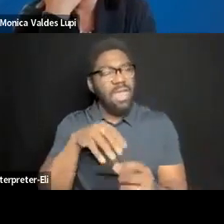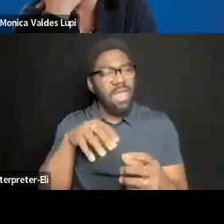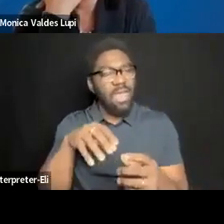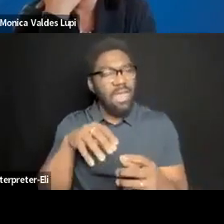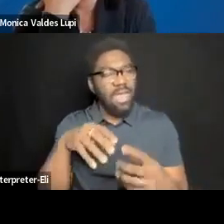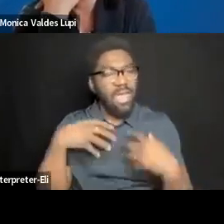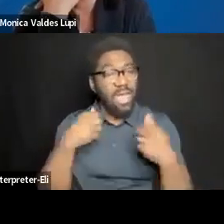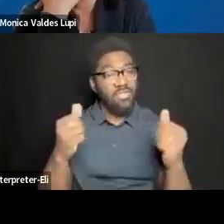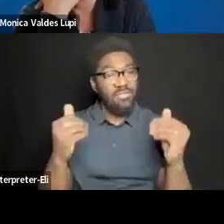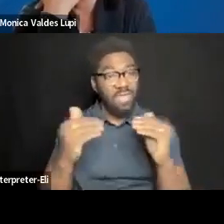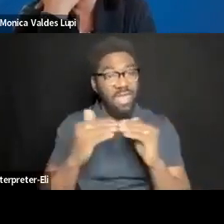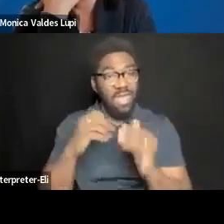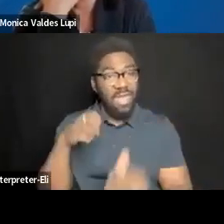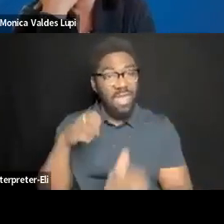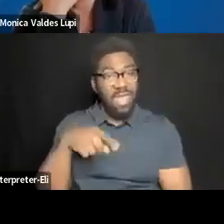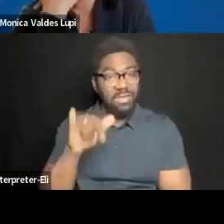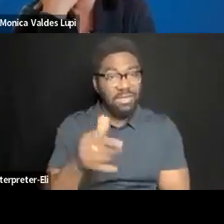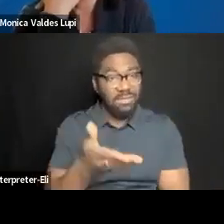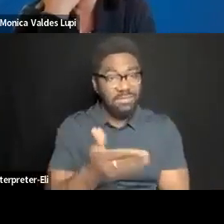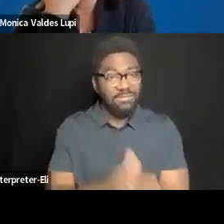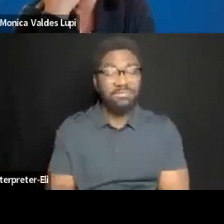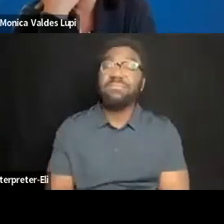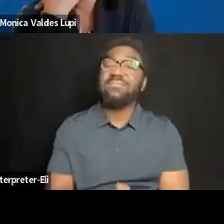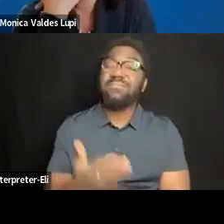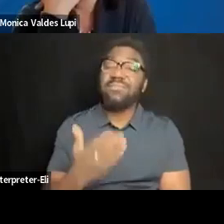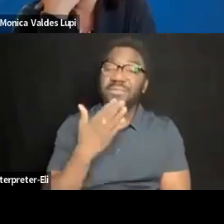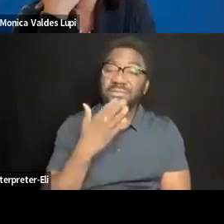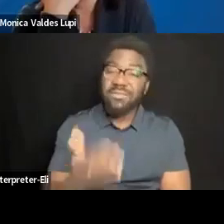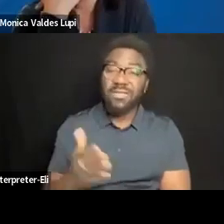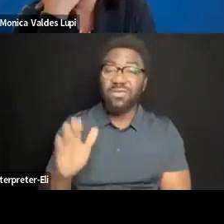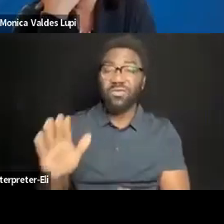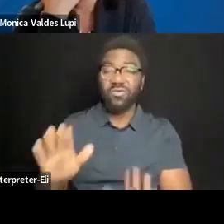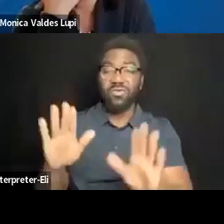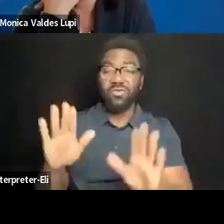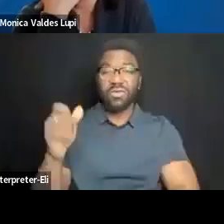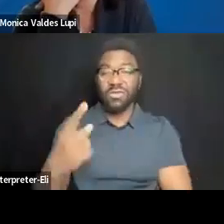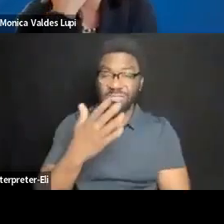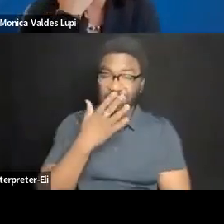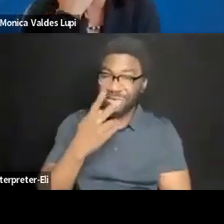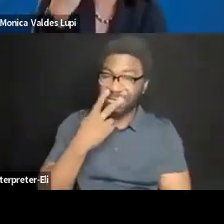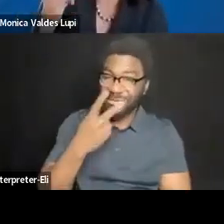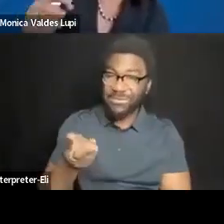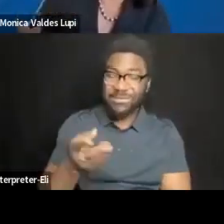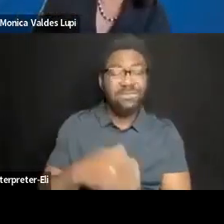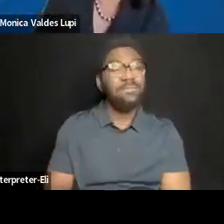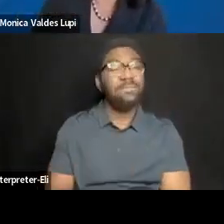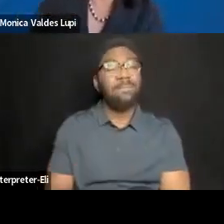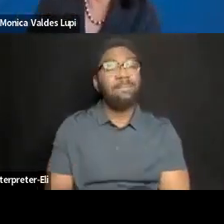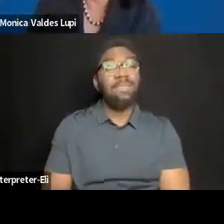Thank you. Great questions, Daniel, and good to see you. I appreciate that. You too. As I mentioned when I gave the overview,